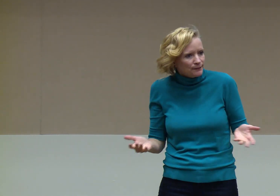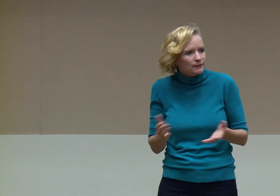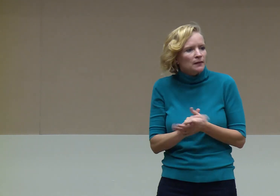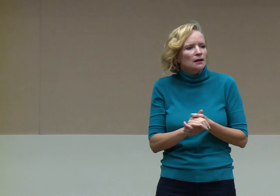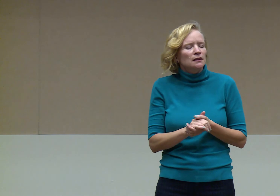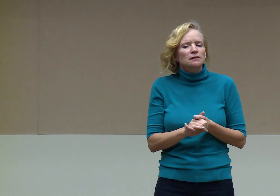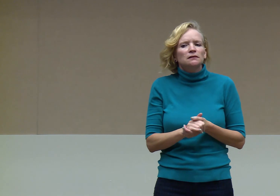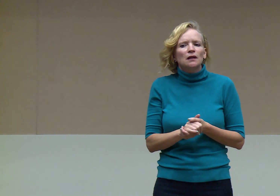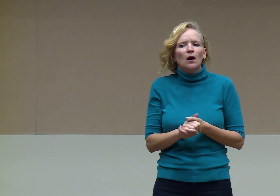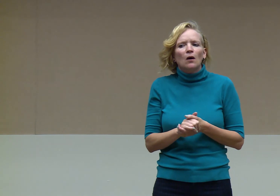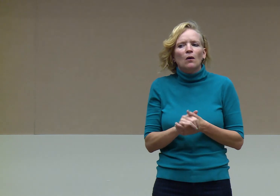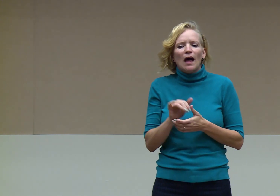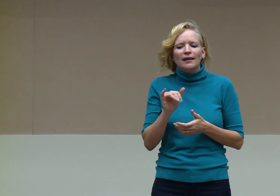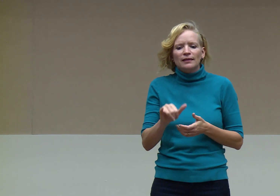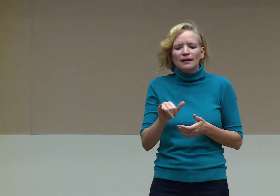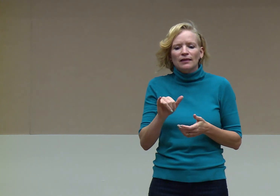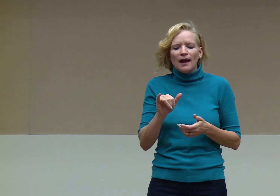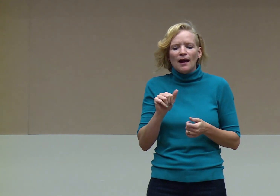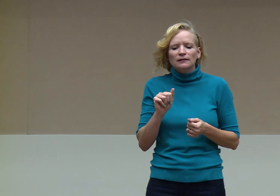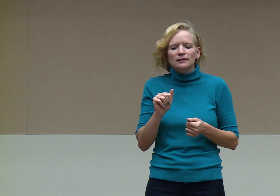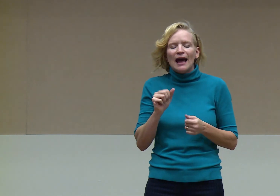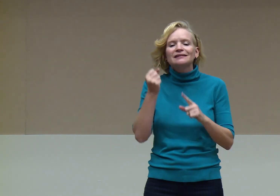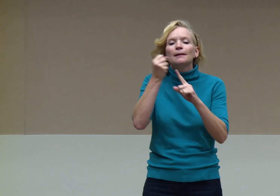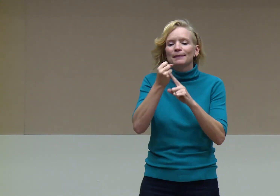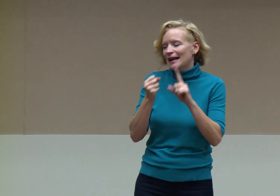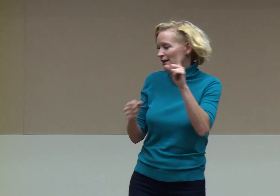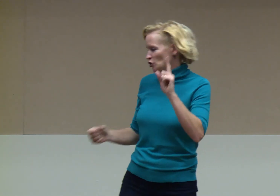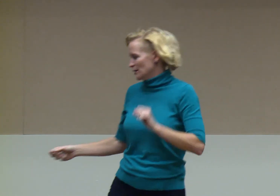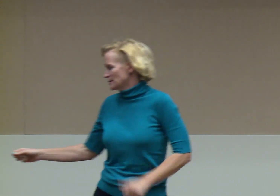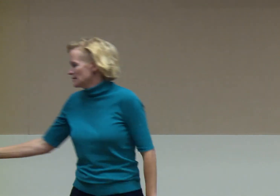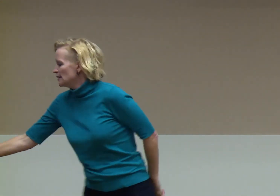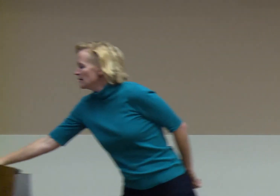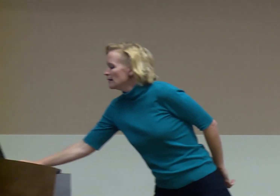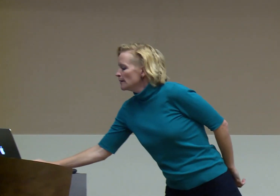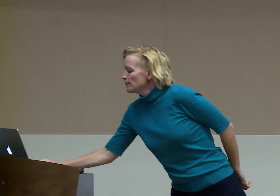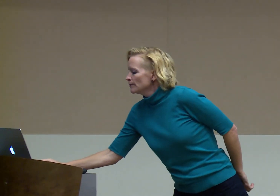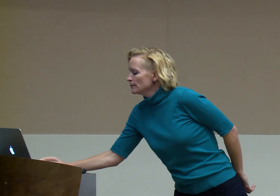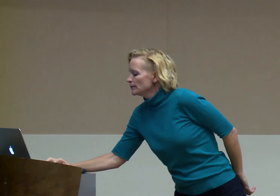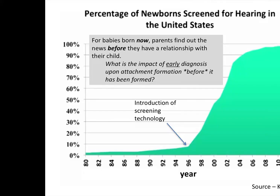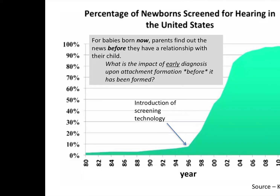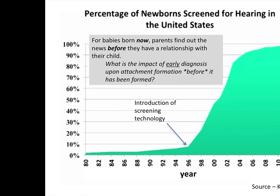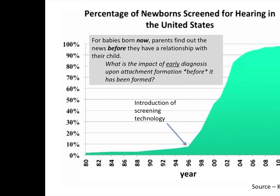"I don't know what exactly." And that fact has implications.